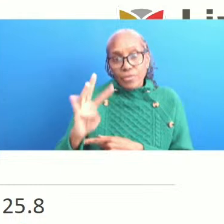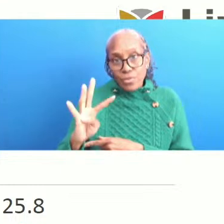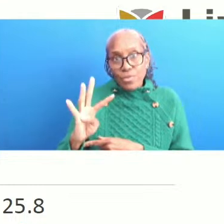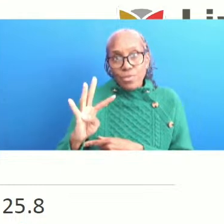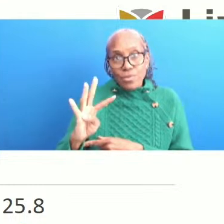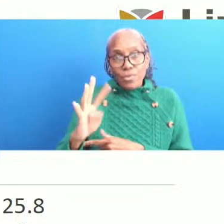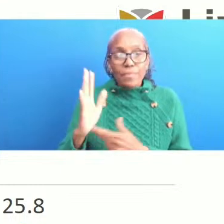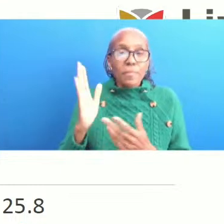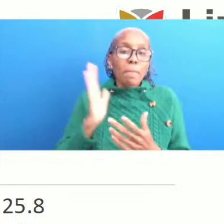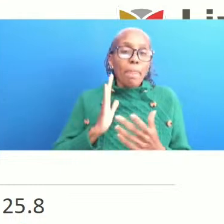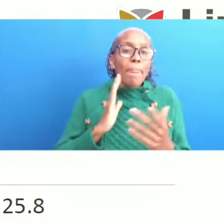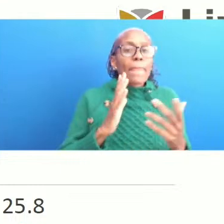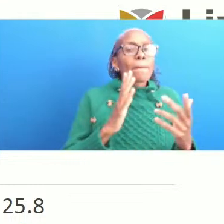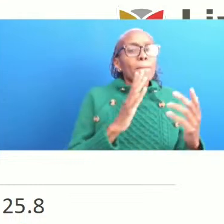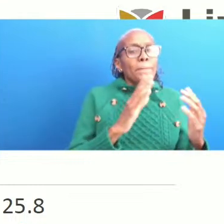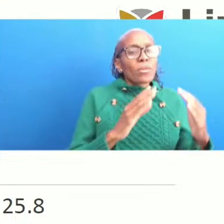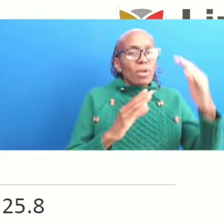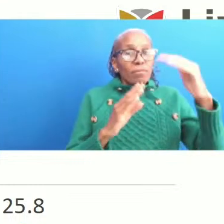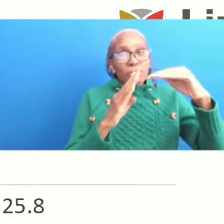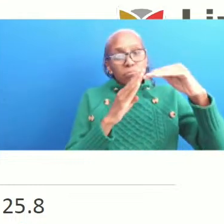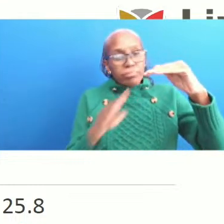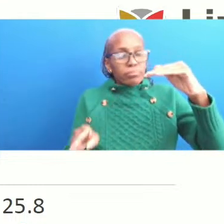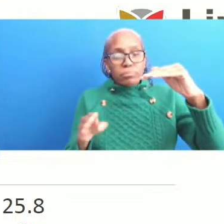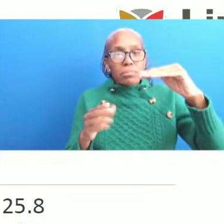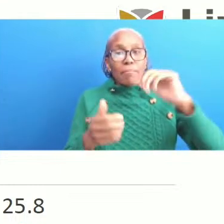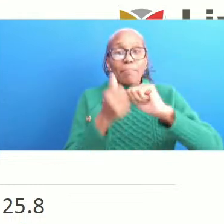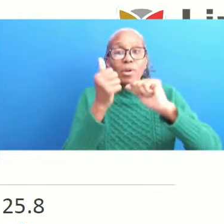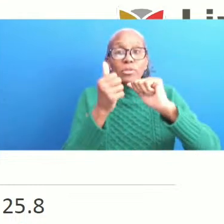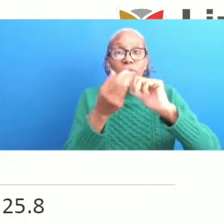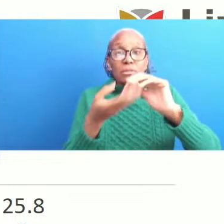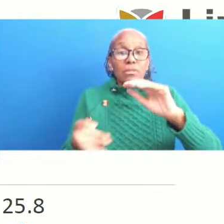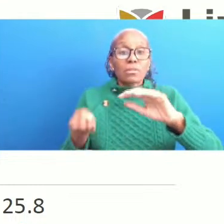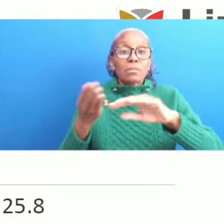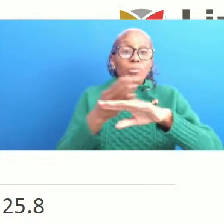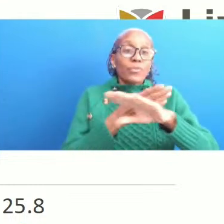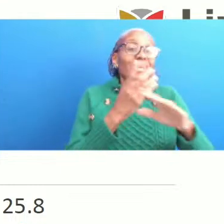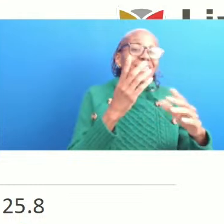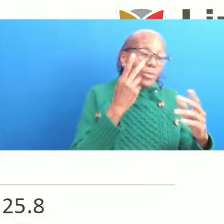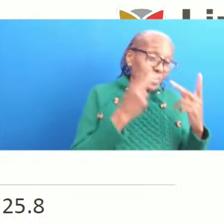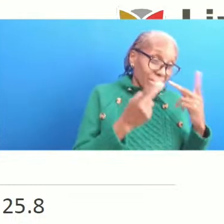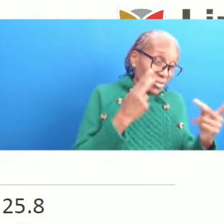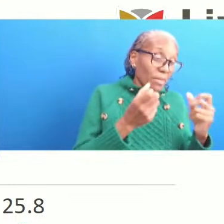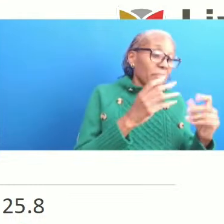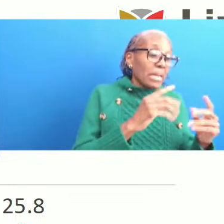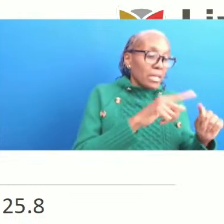THIS IS AS OF 2024.